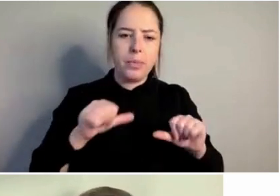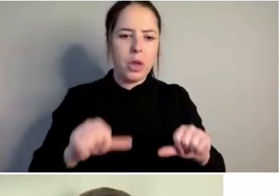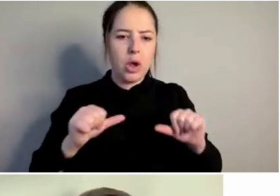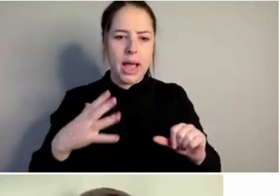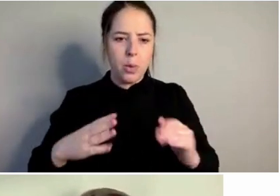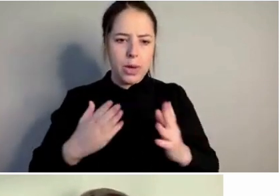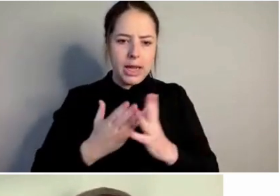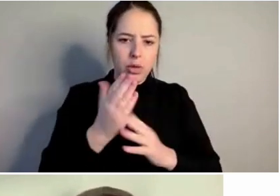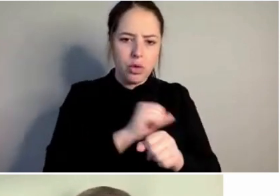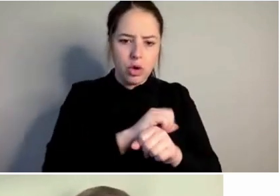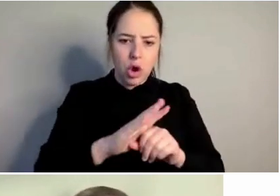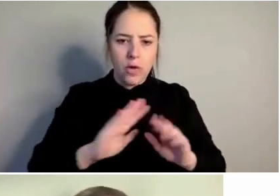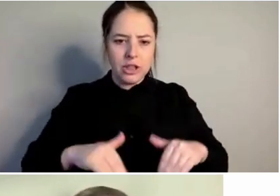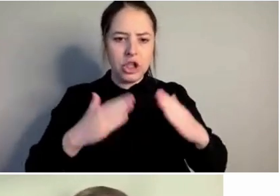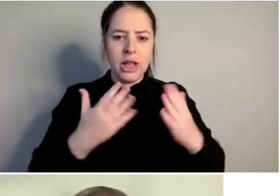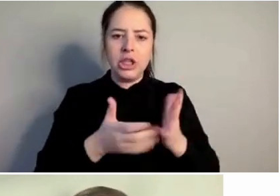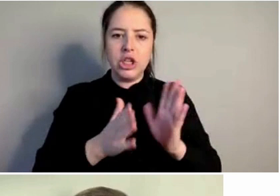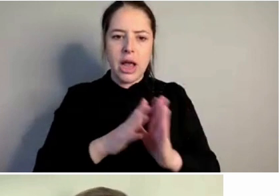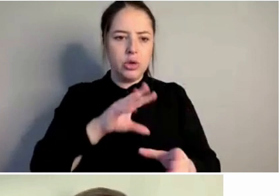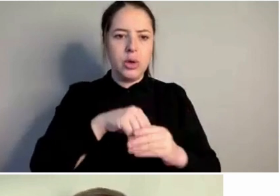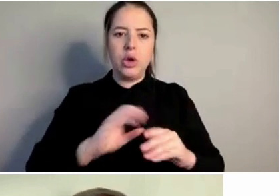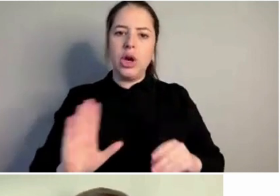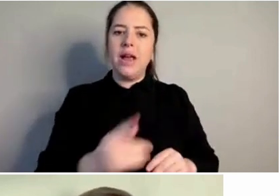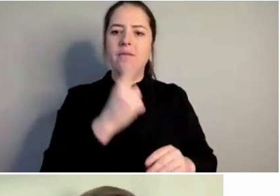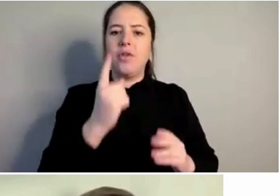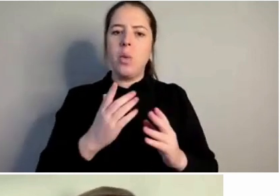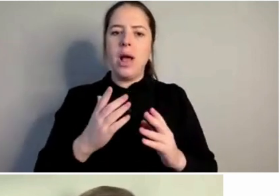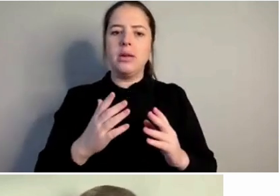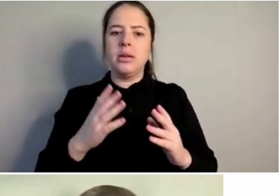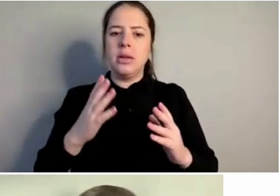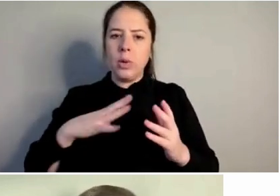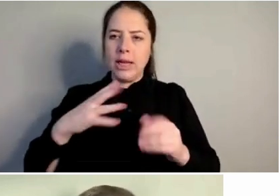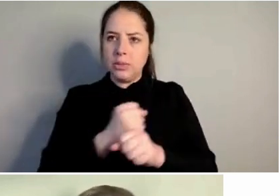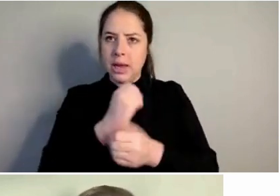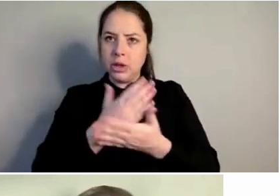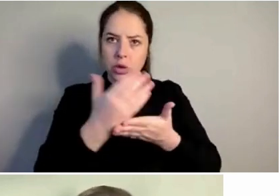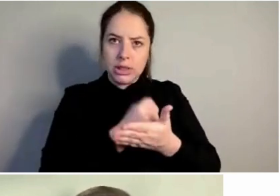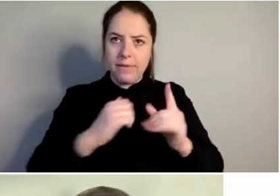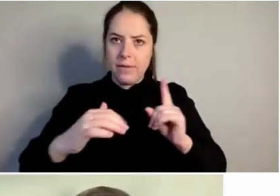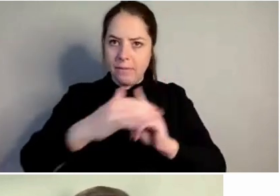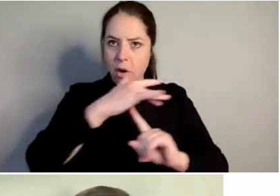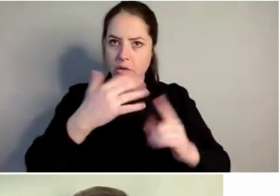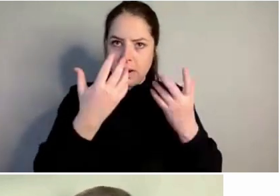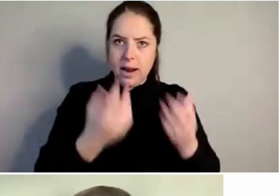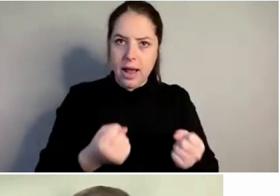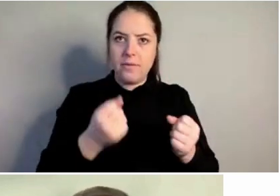include supporting everybody across that whole spectrum. So yes, it's about the safety in the environment where people have to come into work